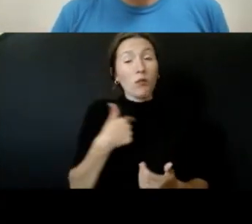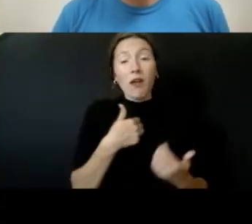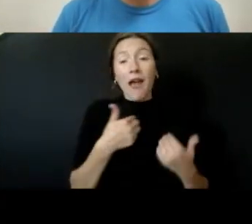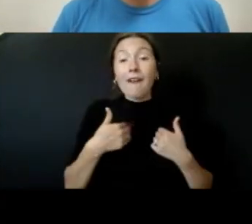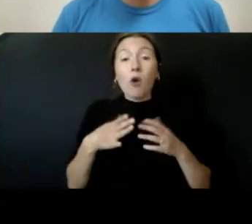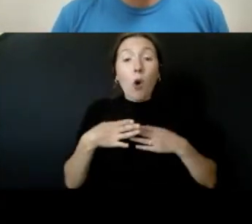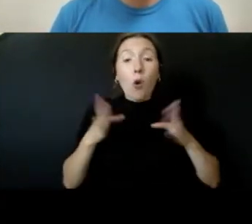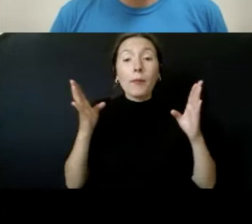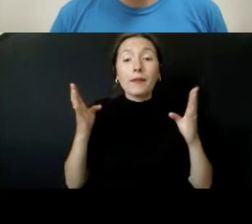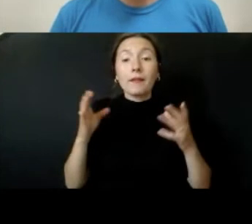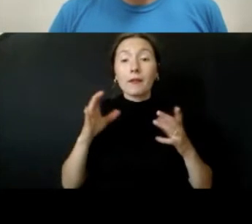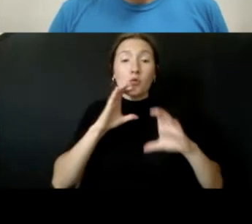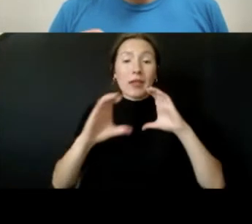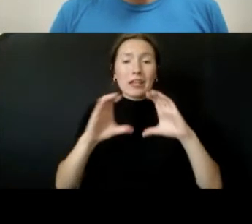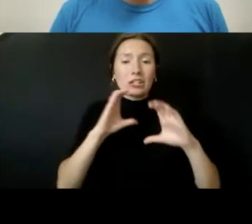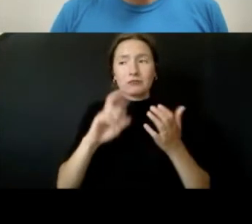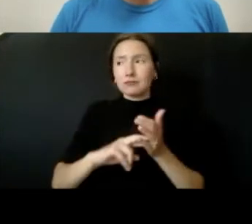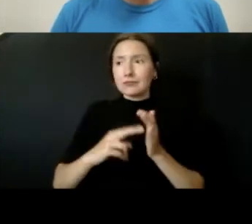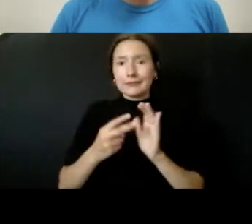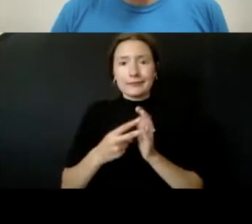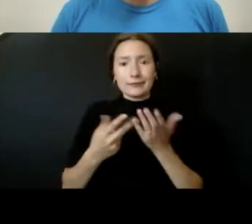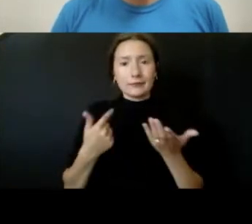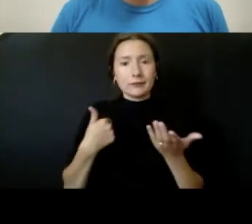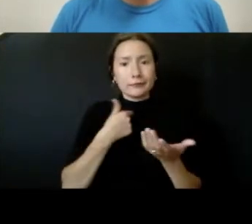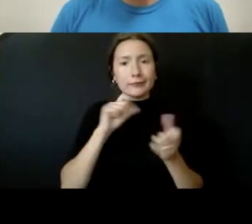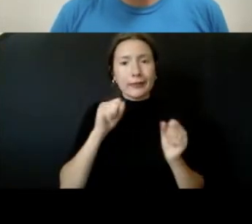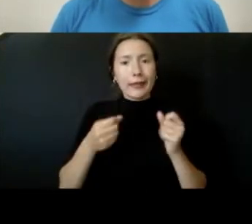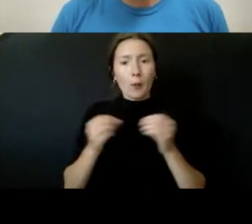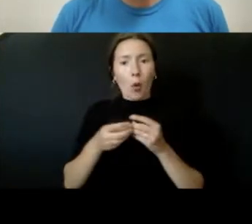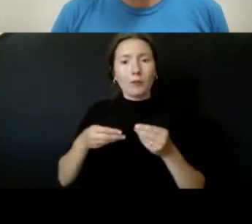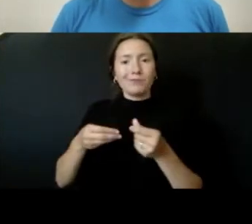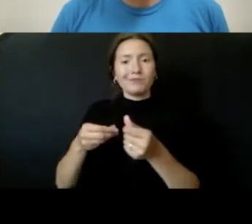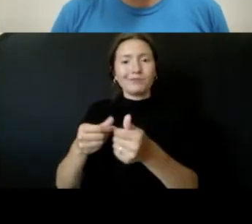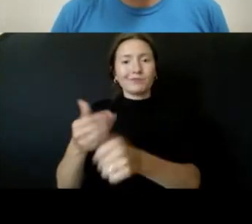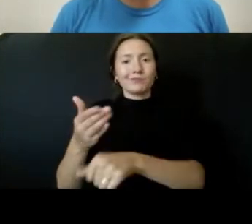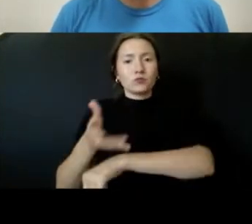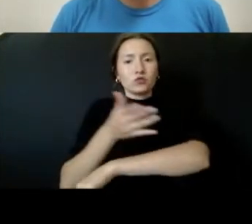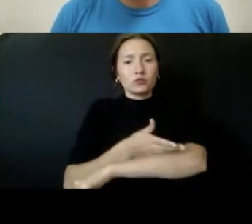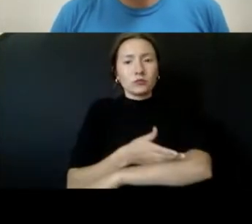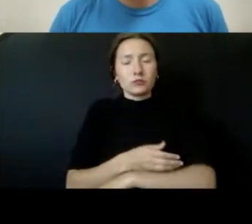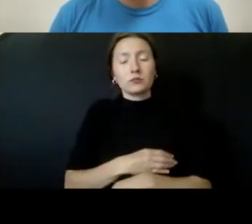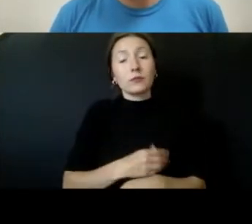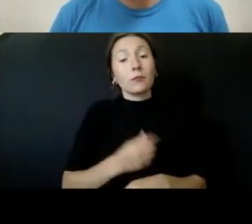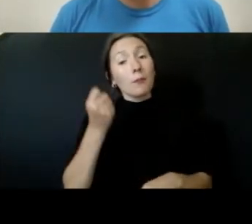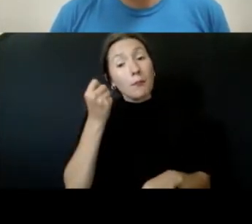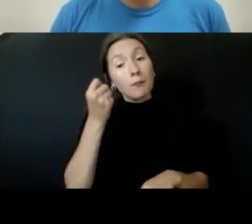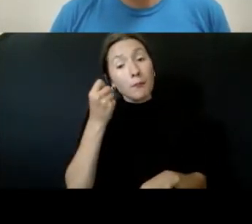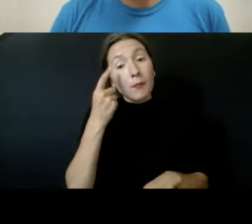you have to make it anonymous first right so you should not make somebody reveal their disability